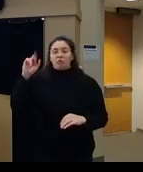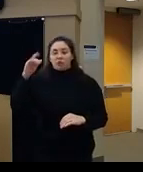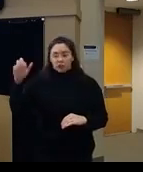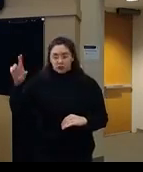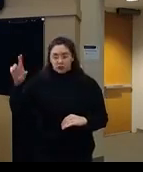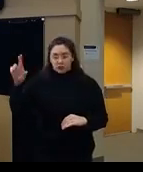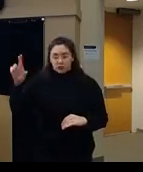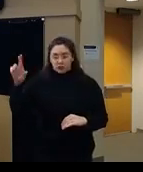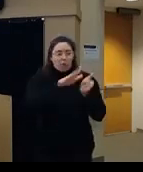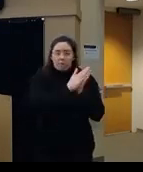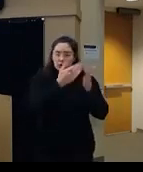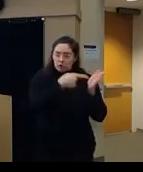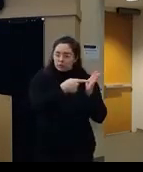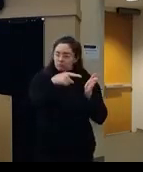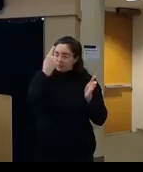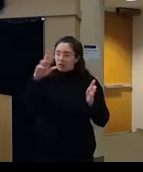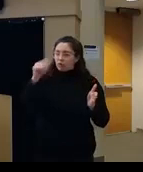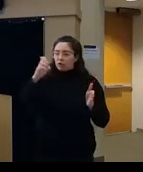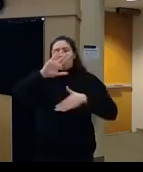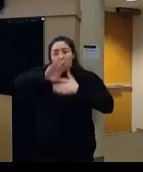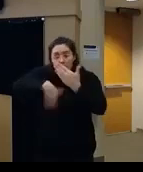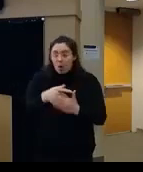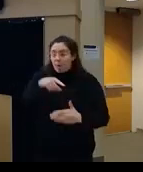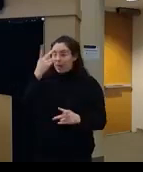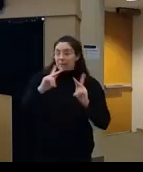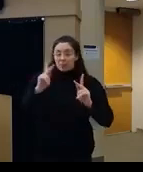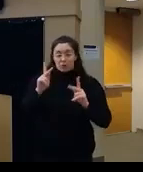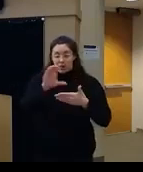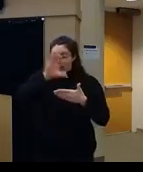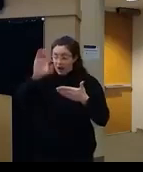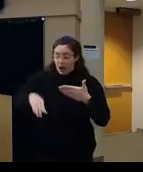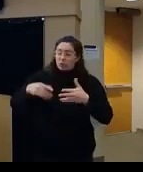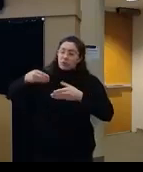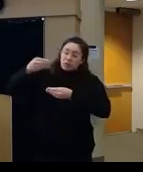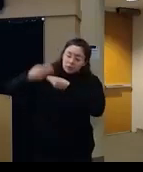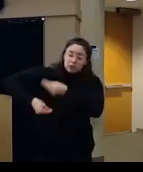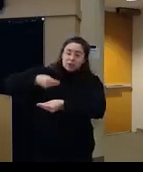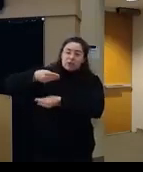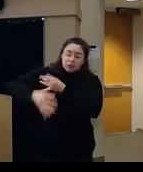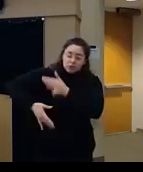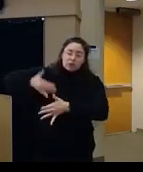explaining that black people all black people as a consequence of centuries of Oppression uh was